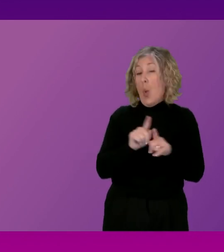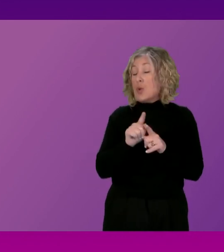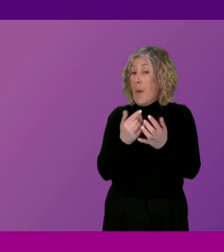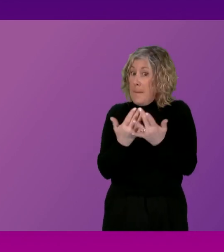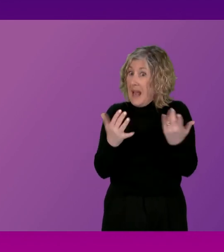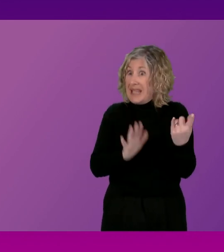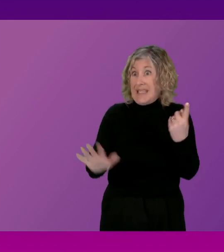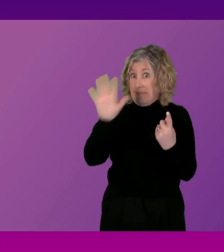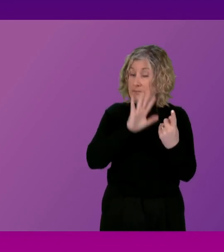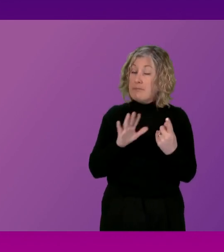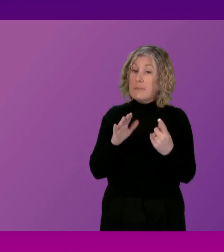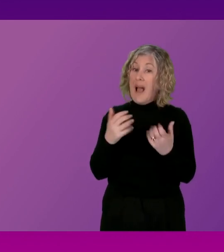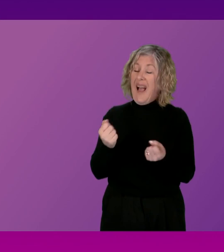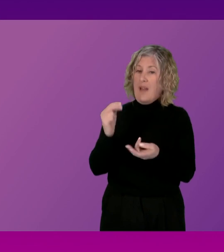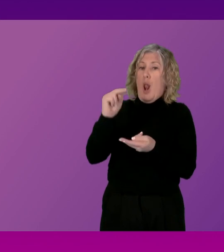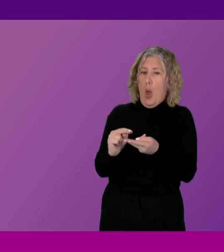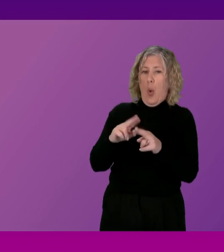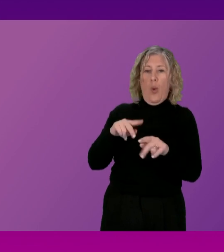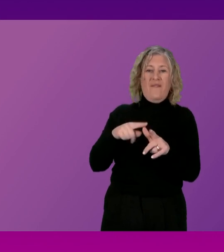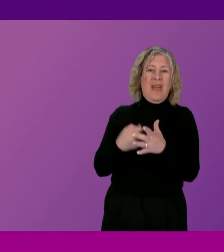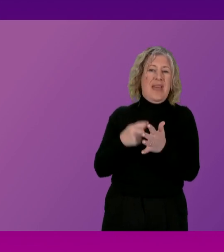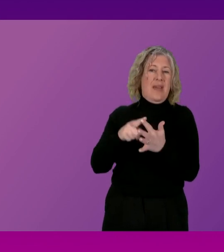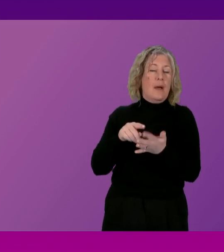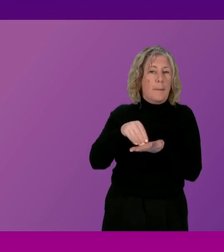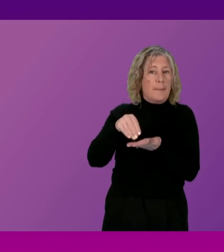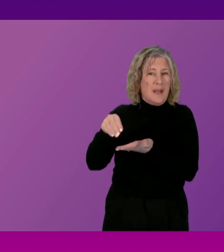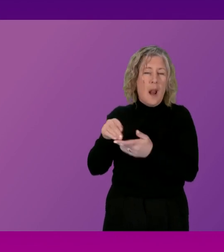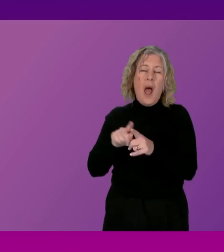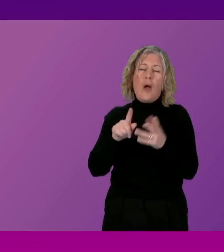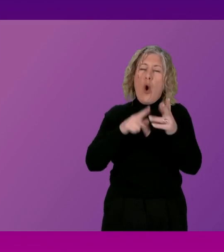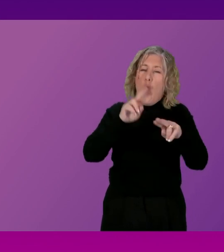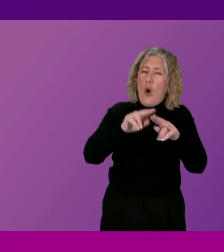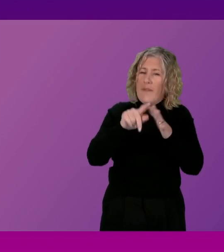of our decision to pilot the removal of peak fares on ScotRail.